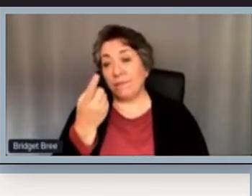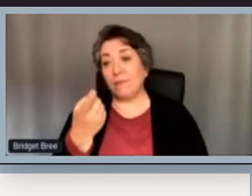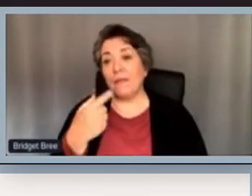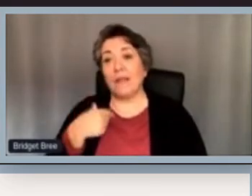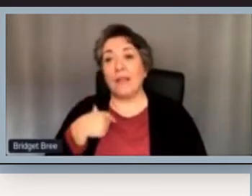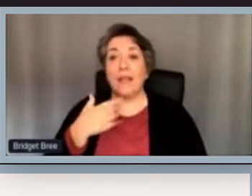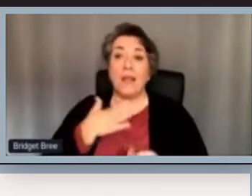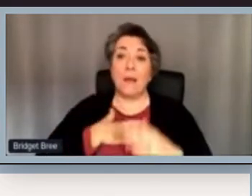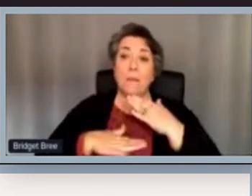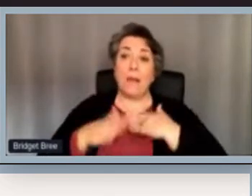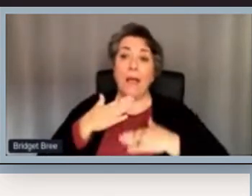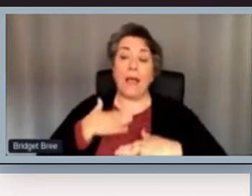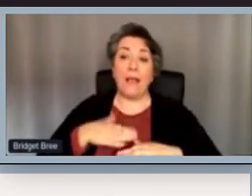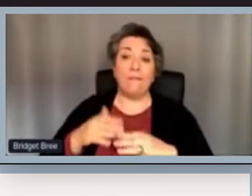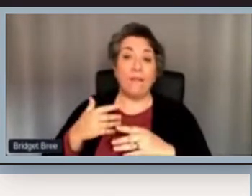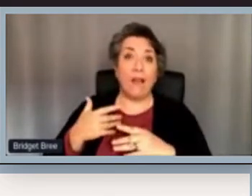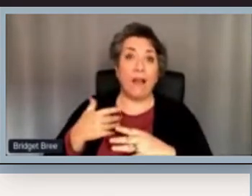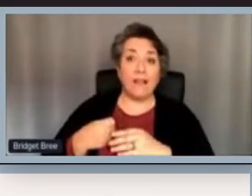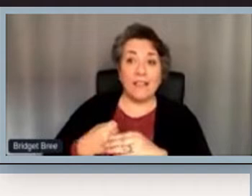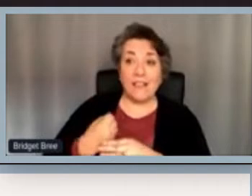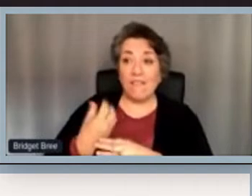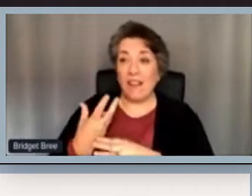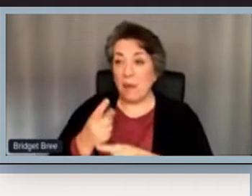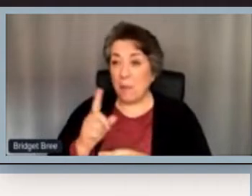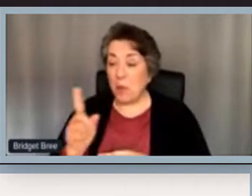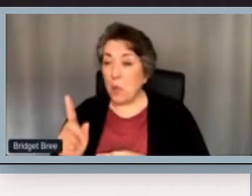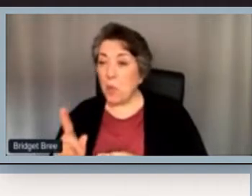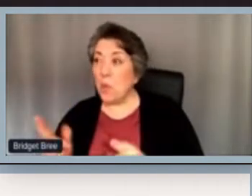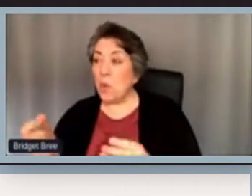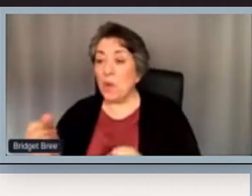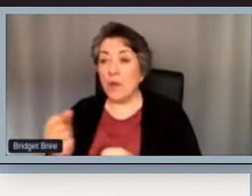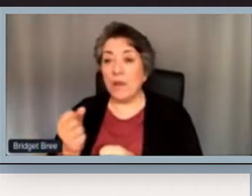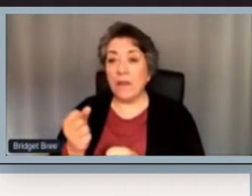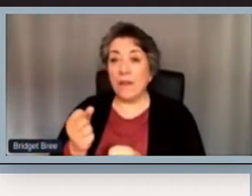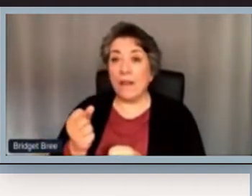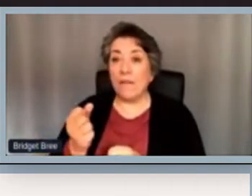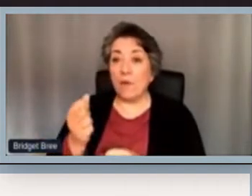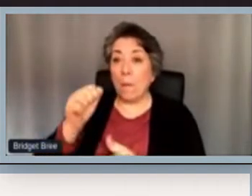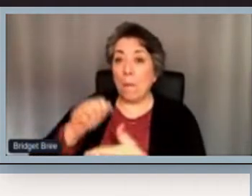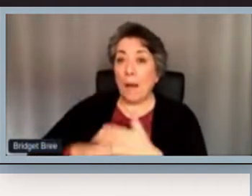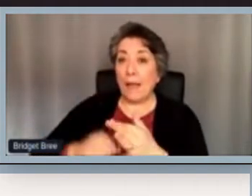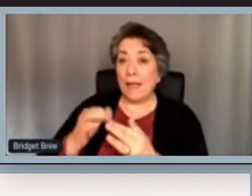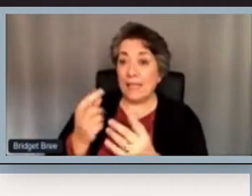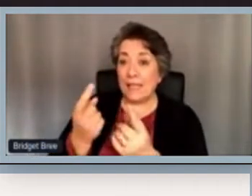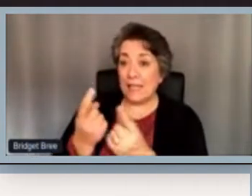If you are buying a commercial-off-the-shelf service, then this Accessible IT Procurement guide is vital.